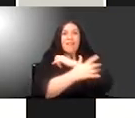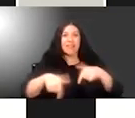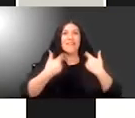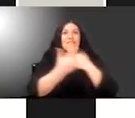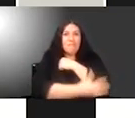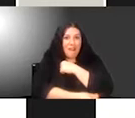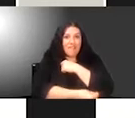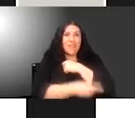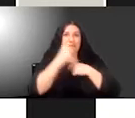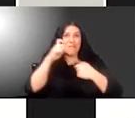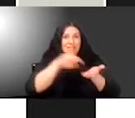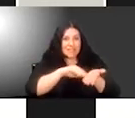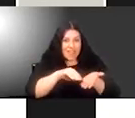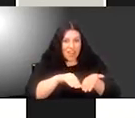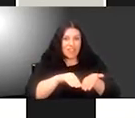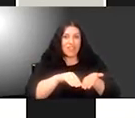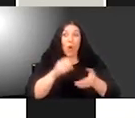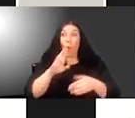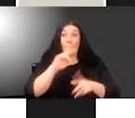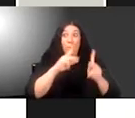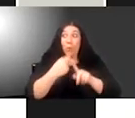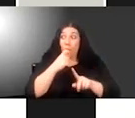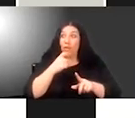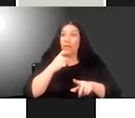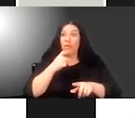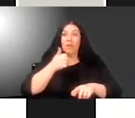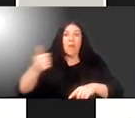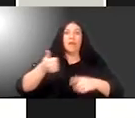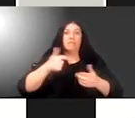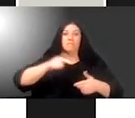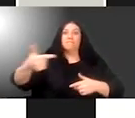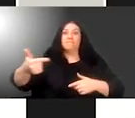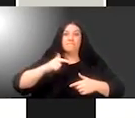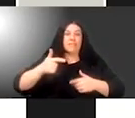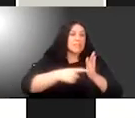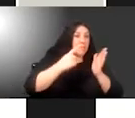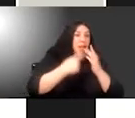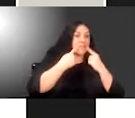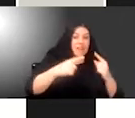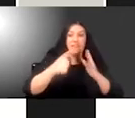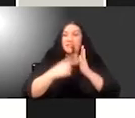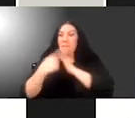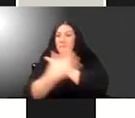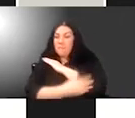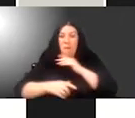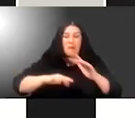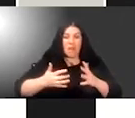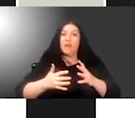Neil wants to say something.